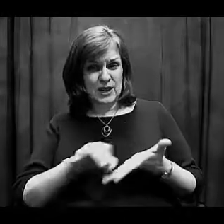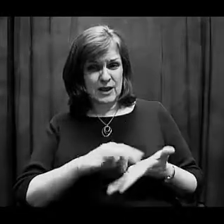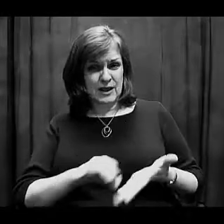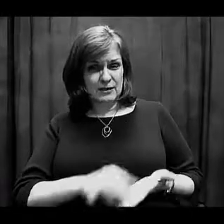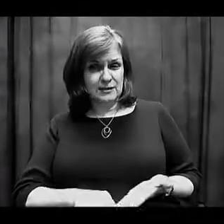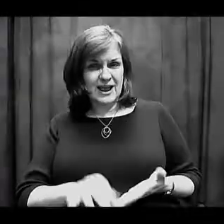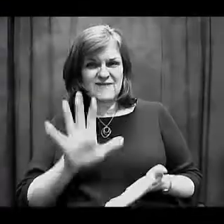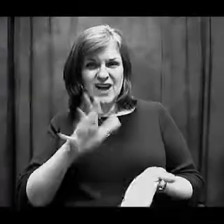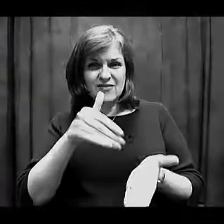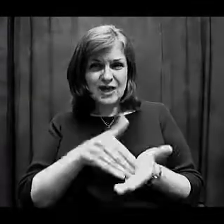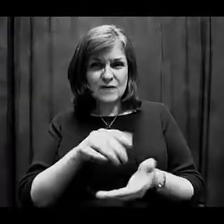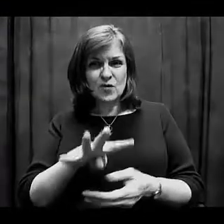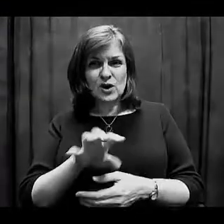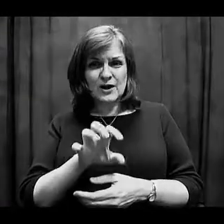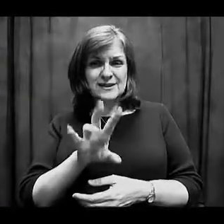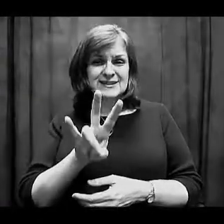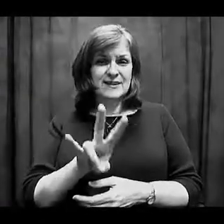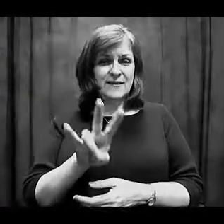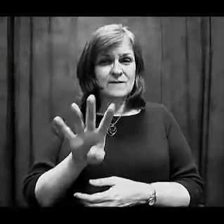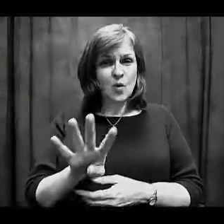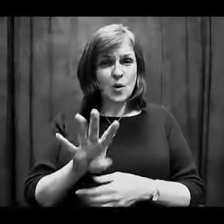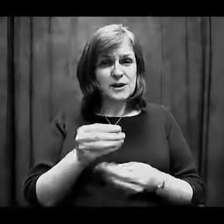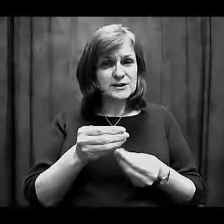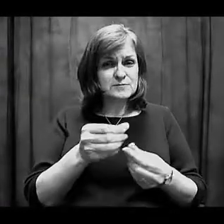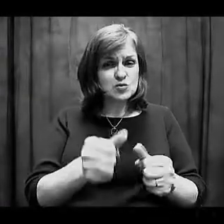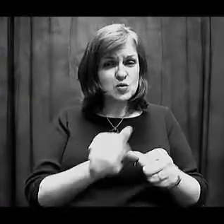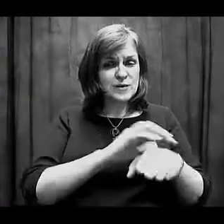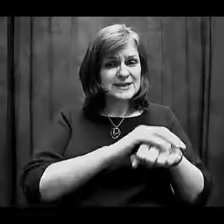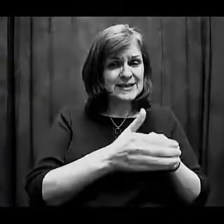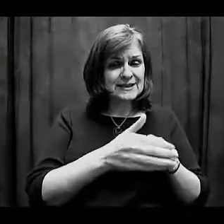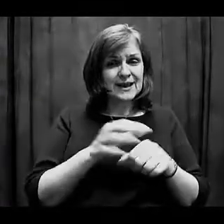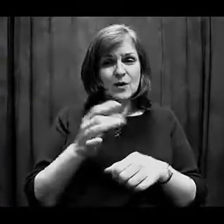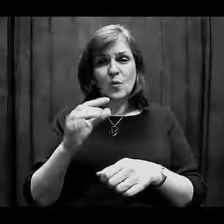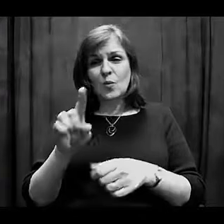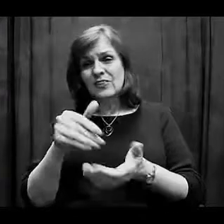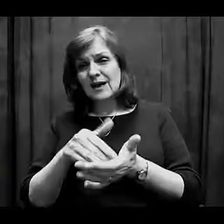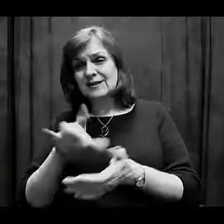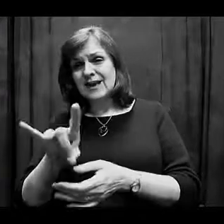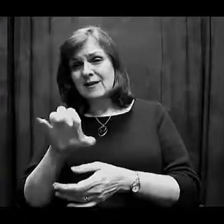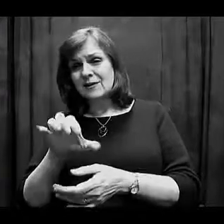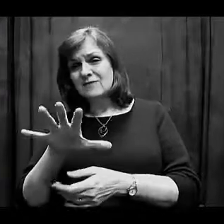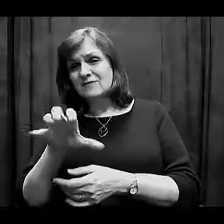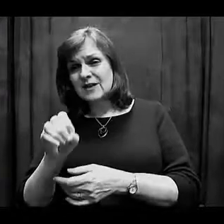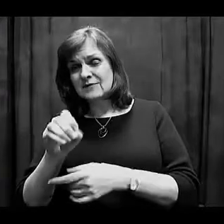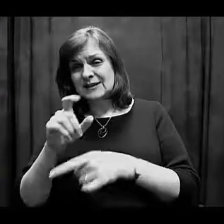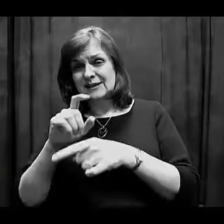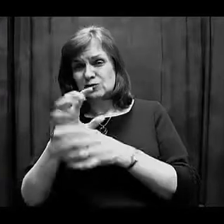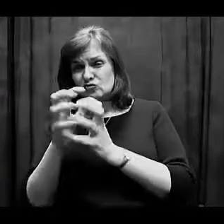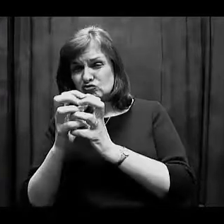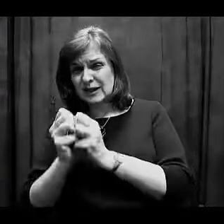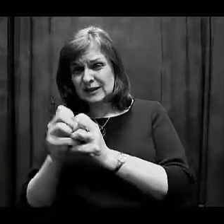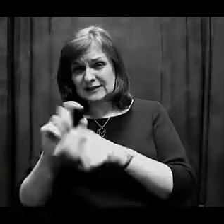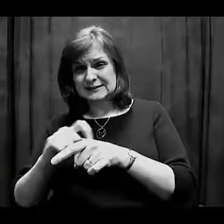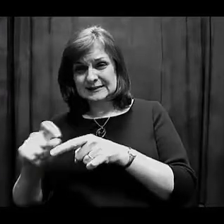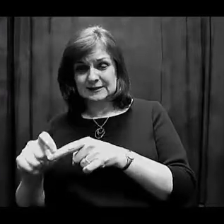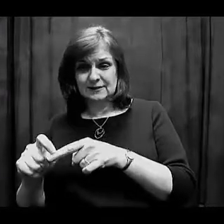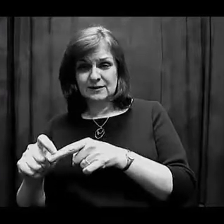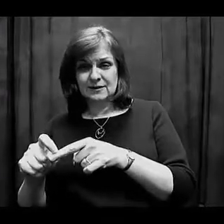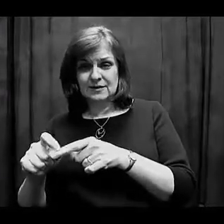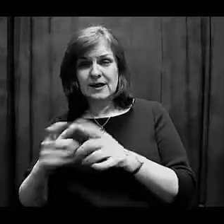counted!! He's counted 5470 smooth seeds 1850 wrinkled seeds!